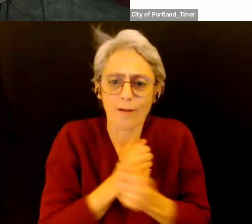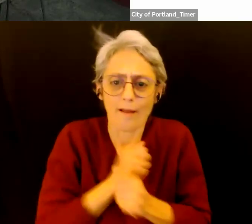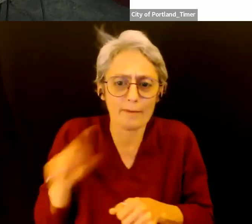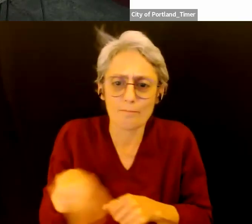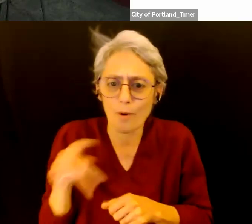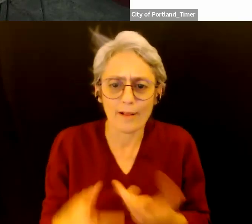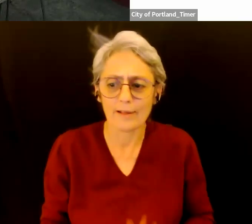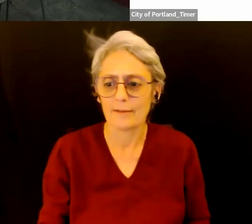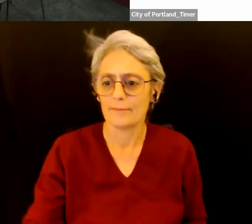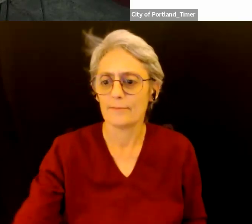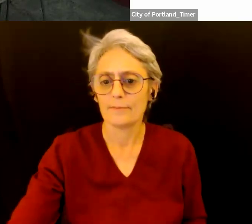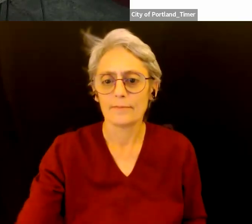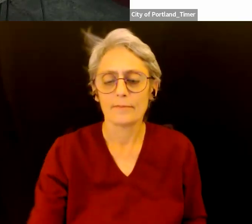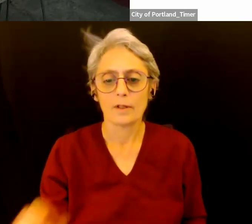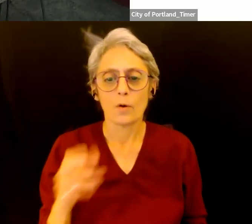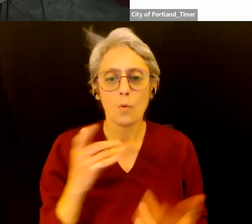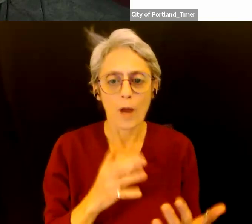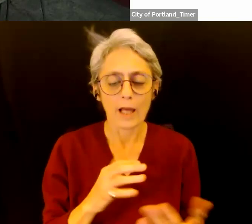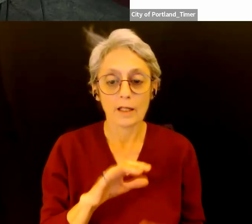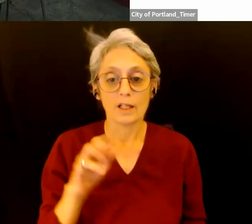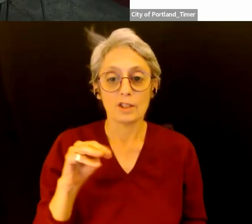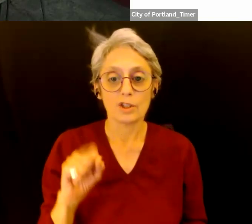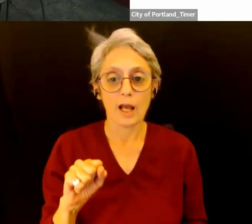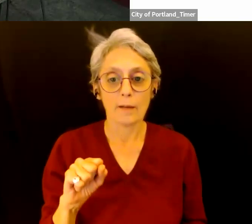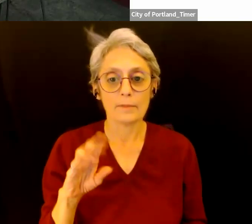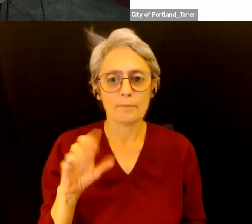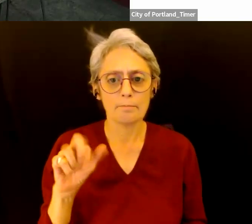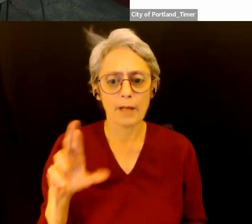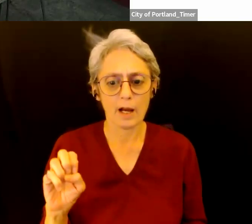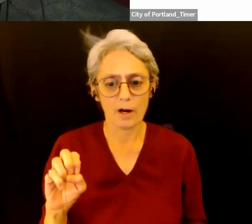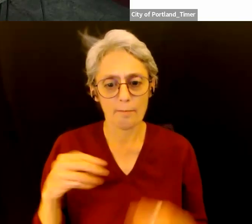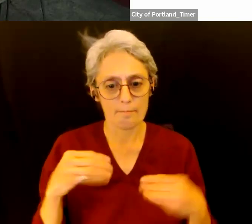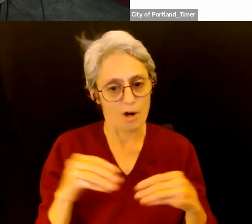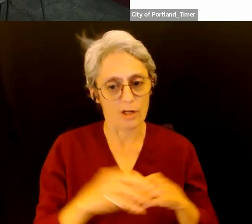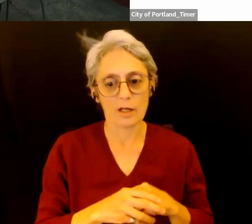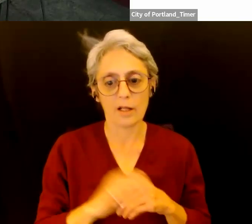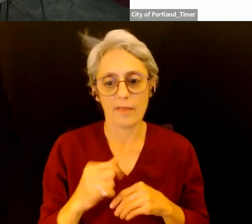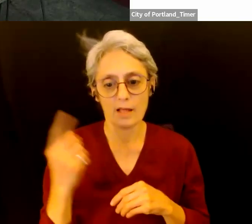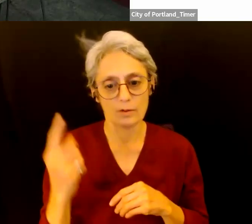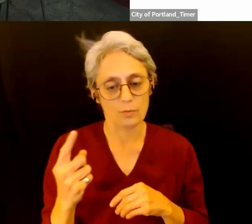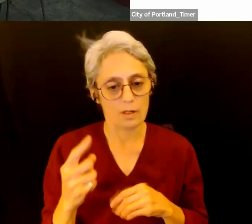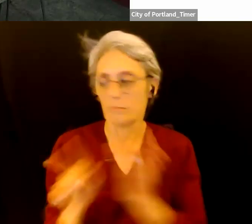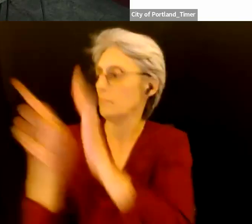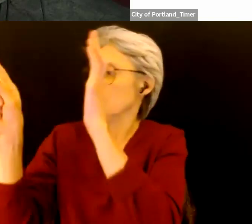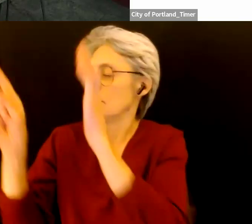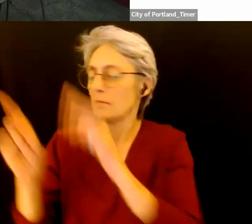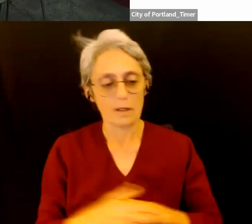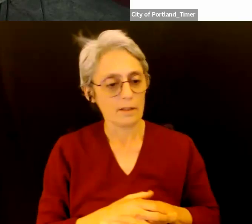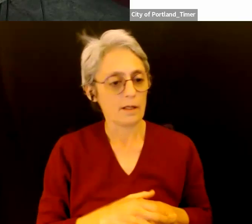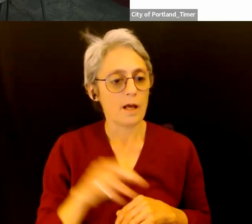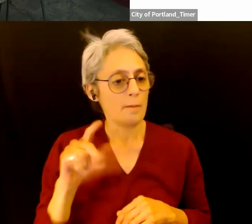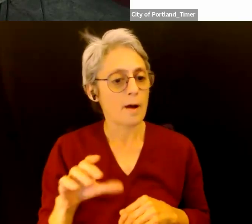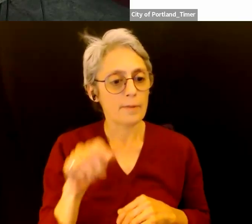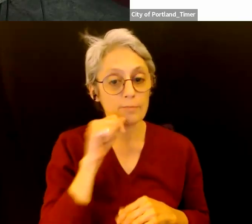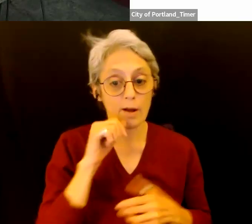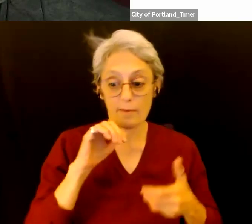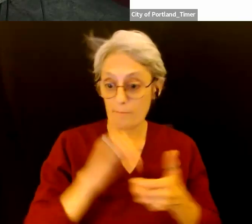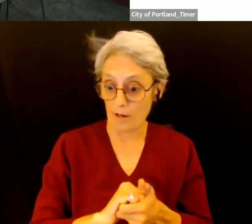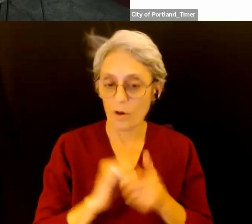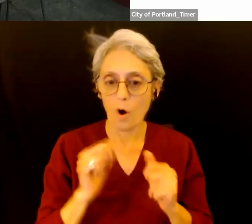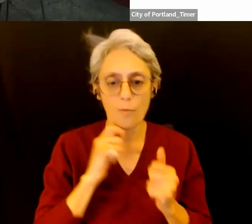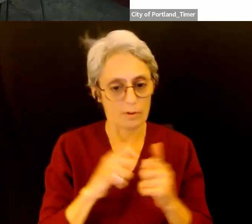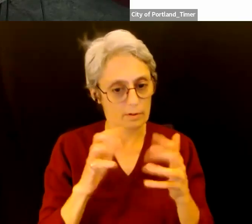The James Beard Market is one. We hope that through the public-private partnership That will happen. Frog Ferry is another.